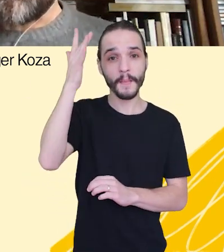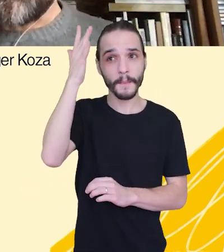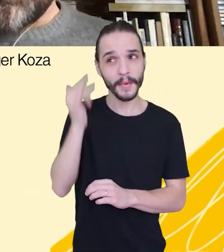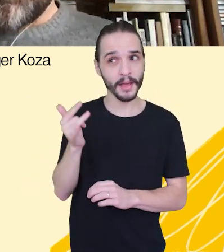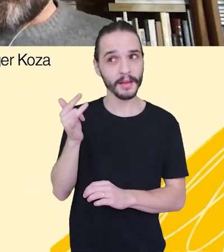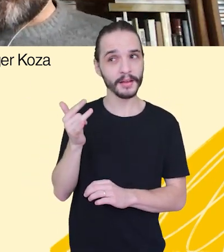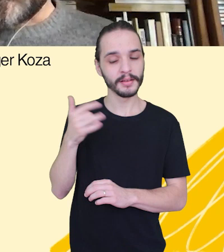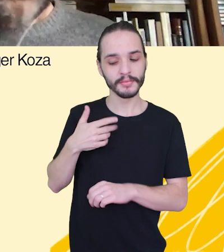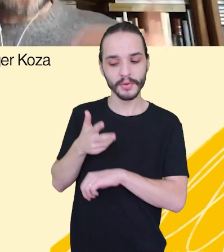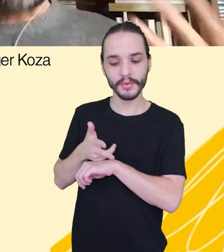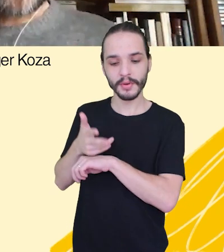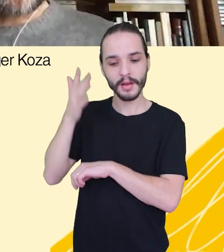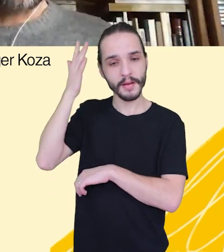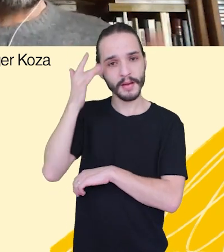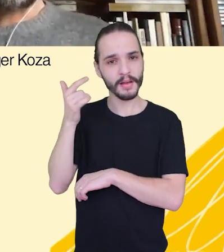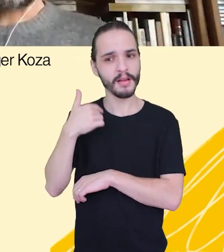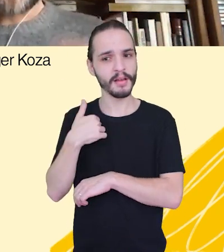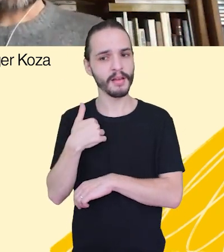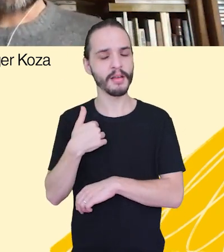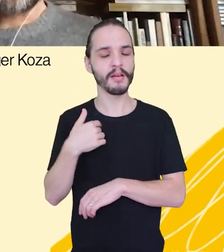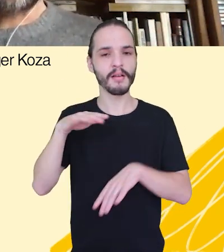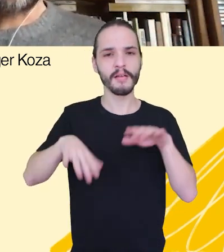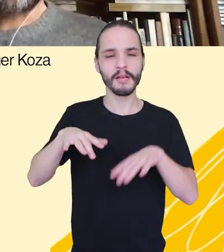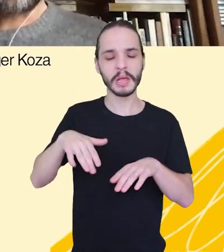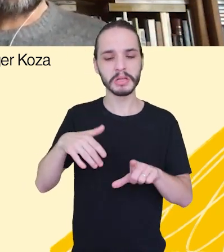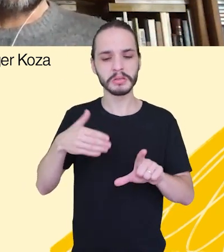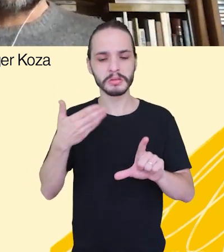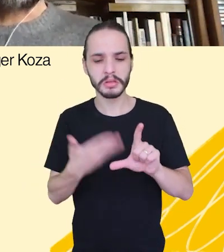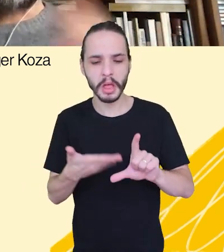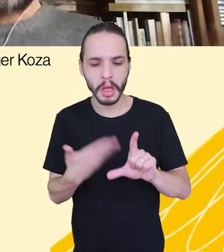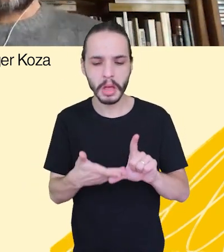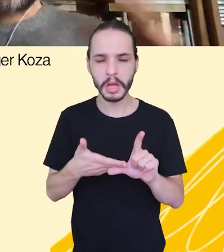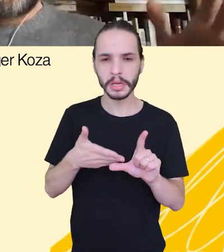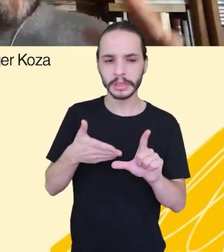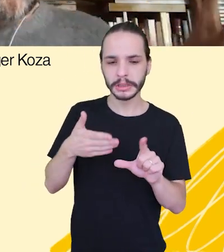of labs and discussions and all these ridiculous things